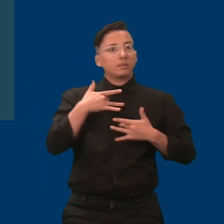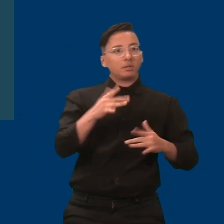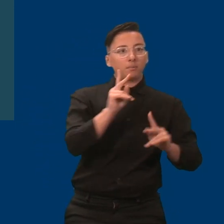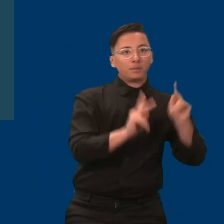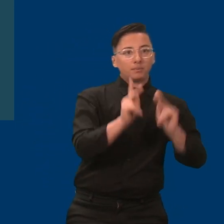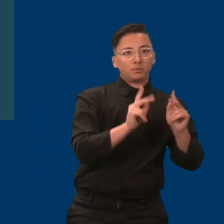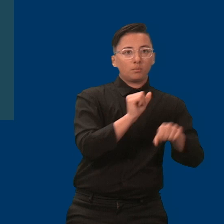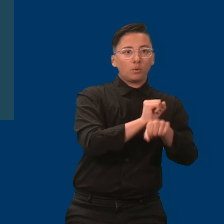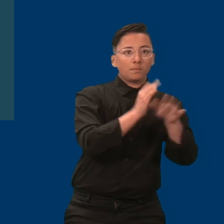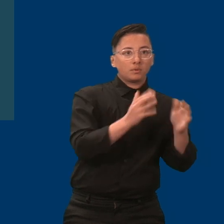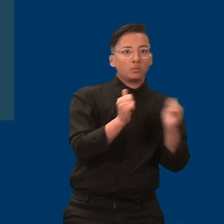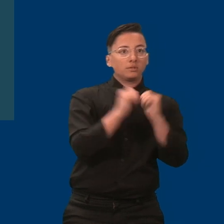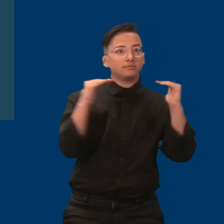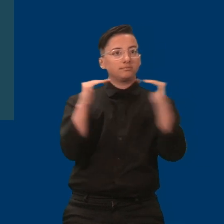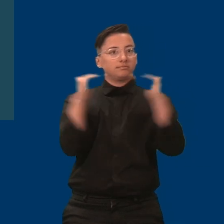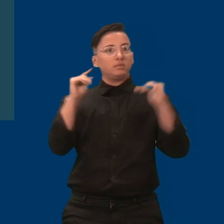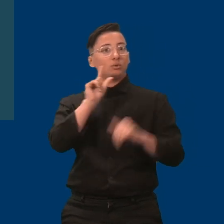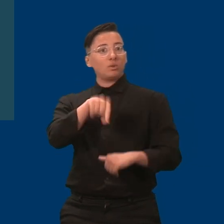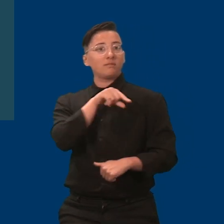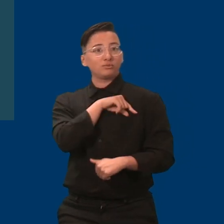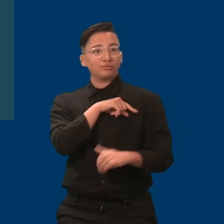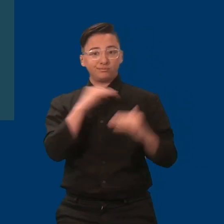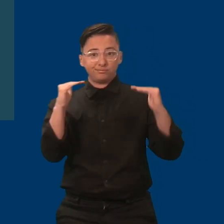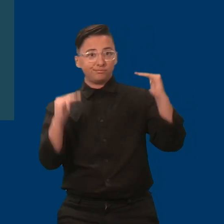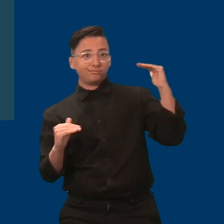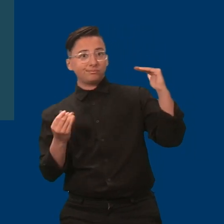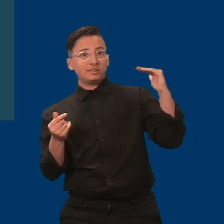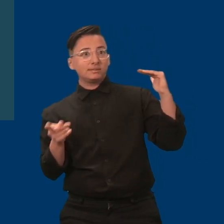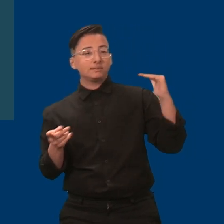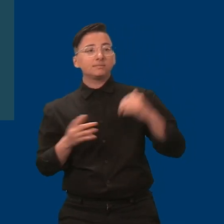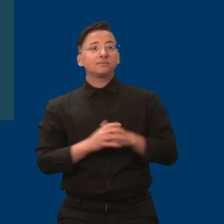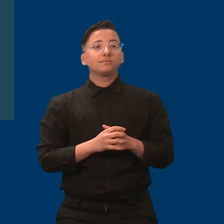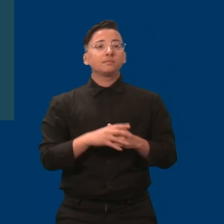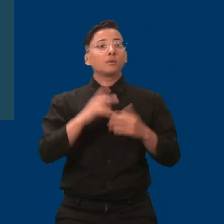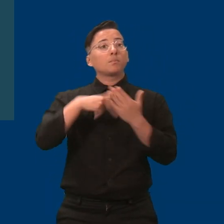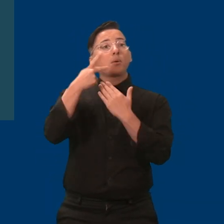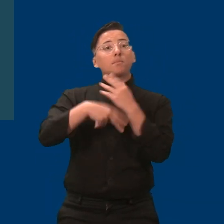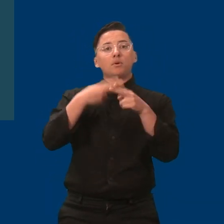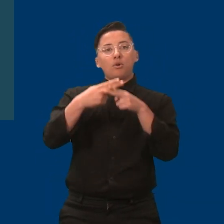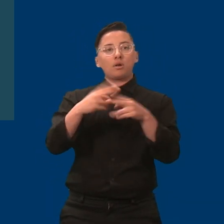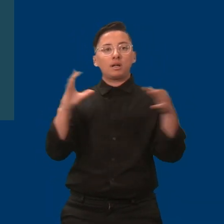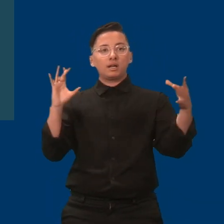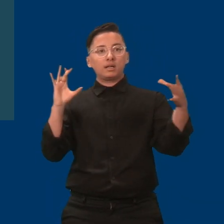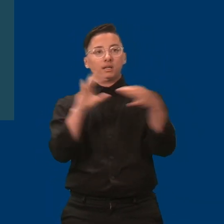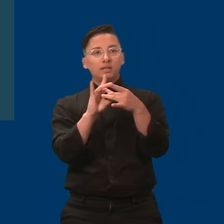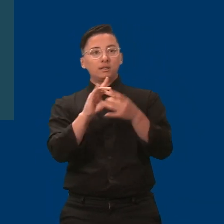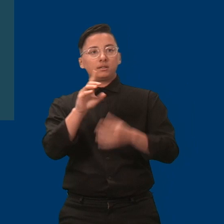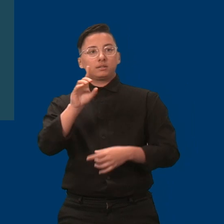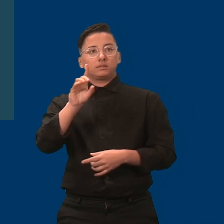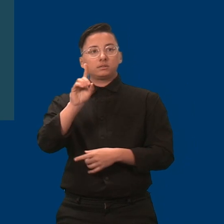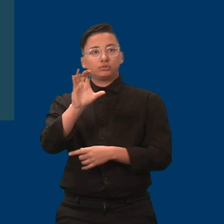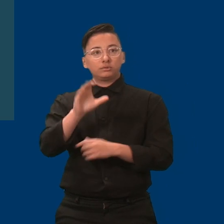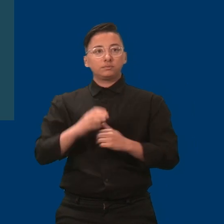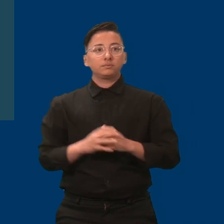Connect 700, the state's initiative to hire and retain public servants like me with communications impacting